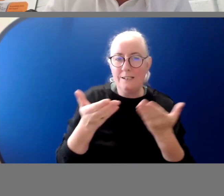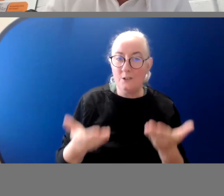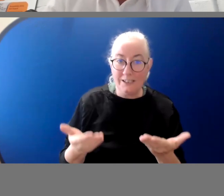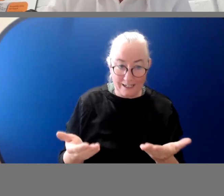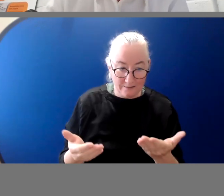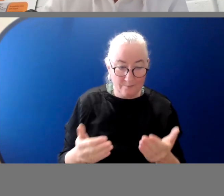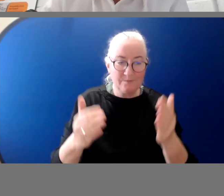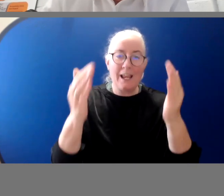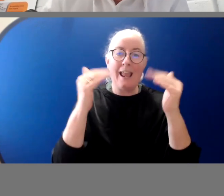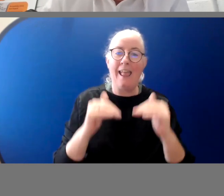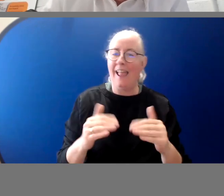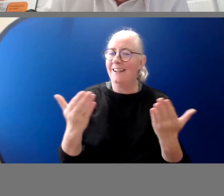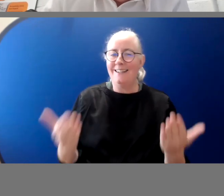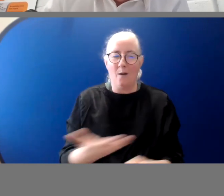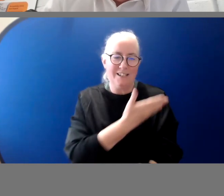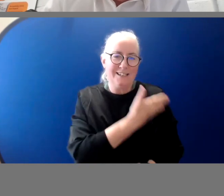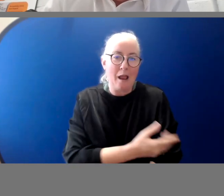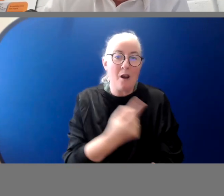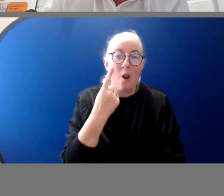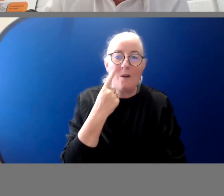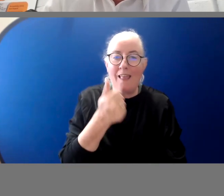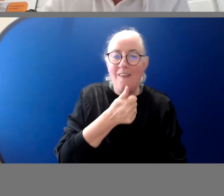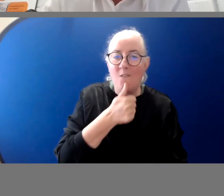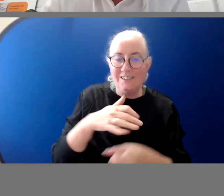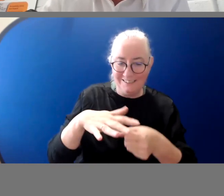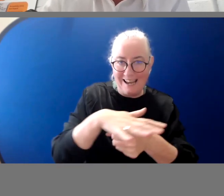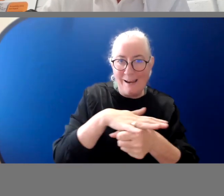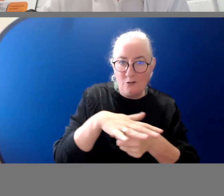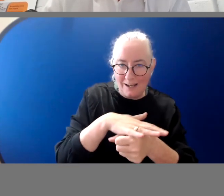straight into it and look at the first area that we'd like to talk about which is manual versus